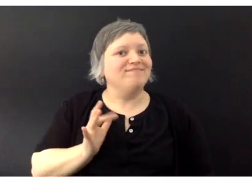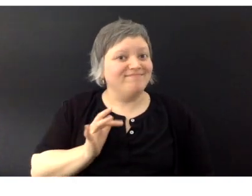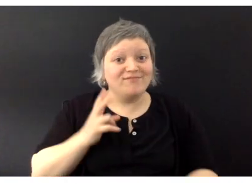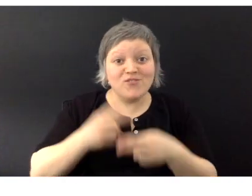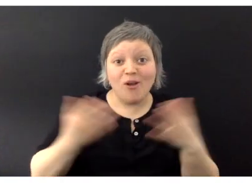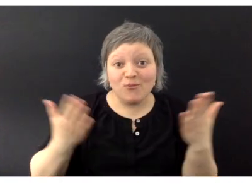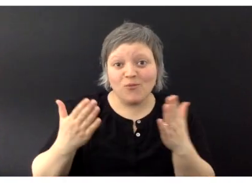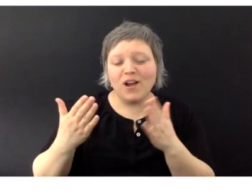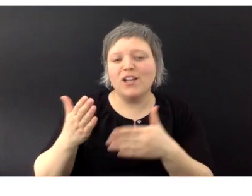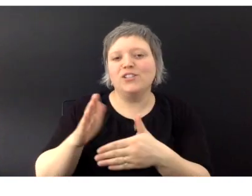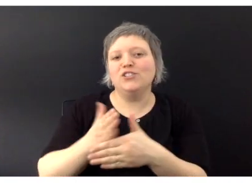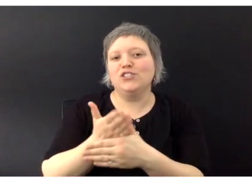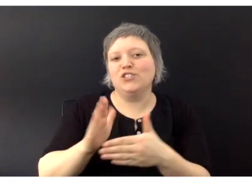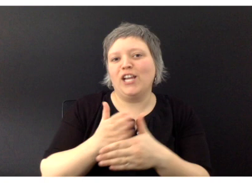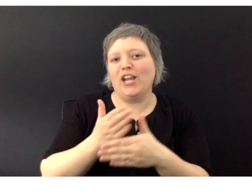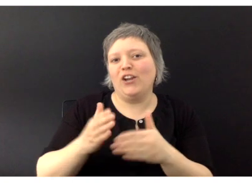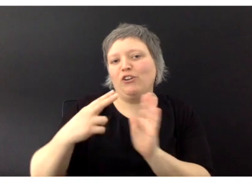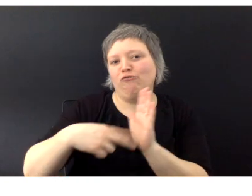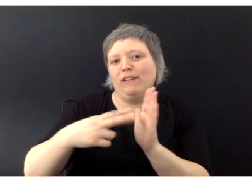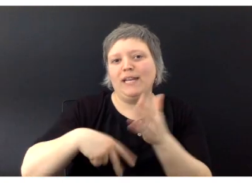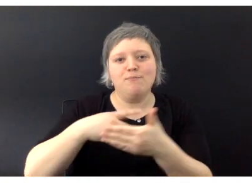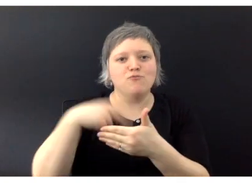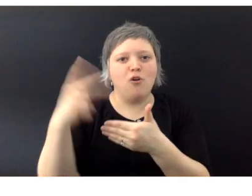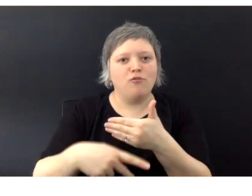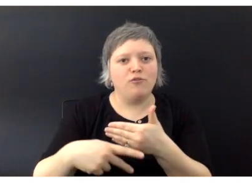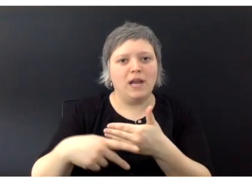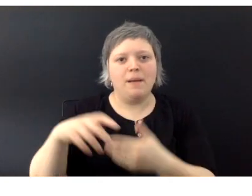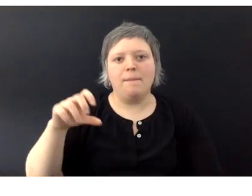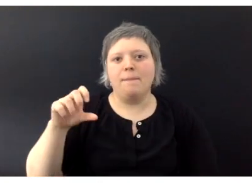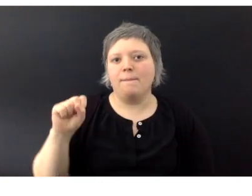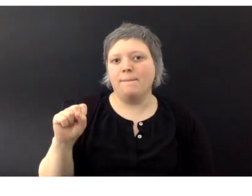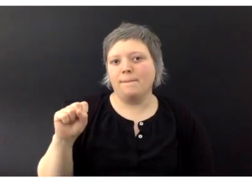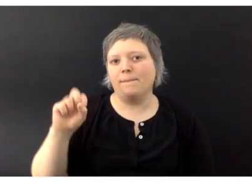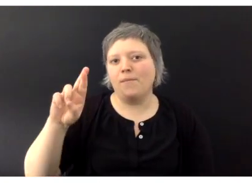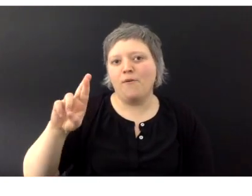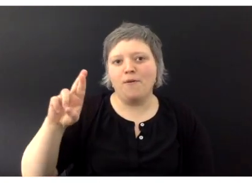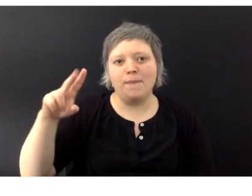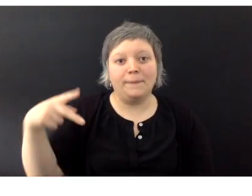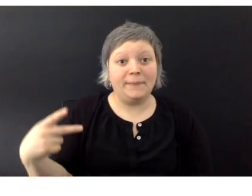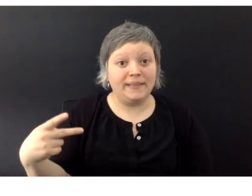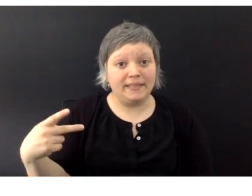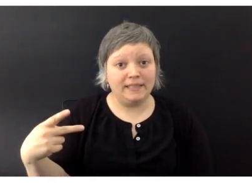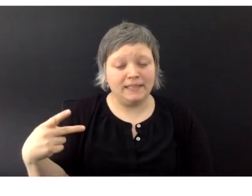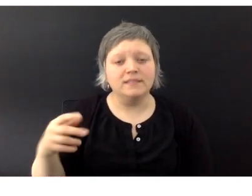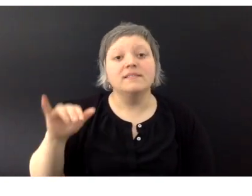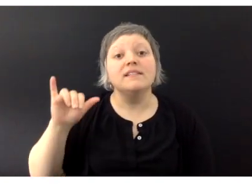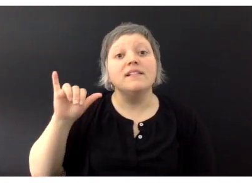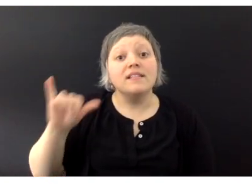um, you might want to get involved with our Shared Reading Program and that is a program where, um,